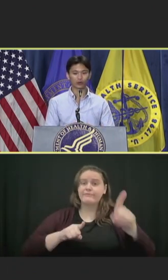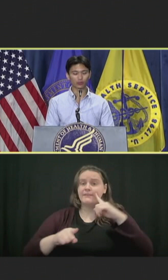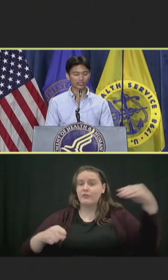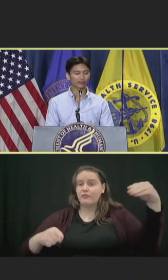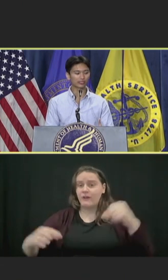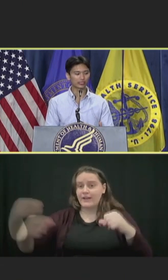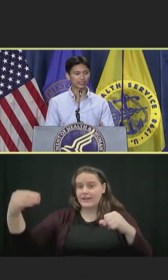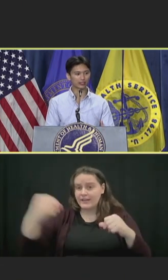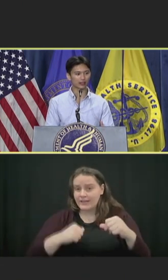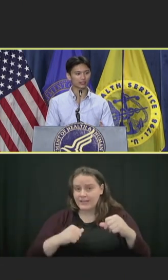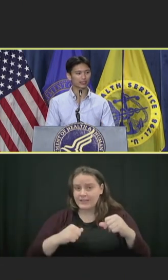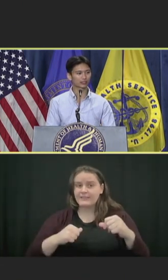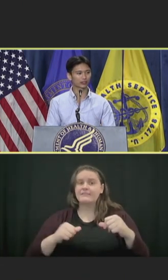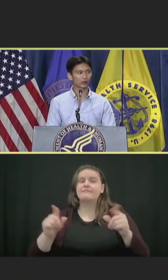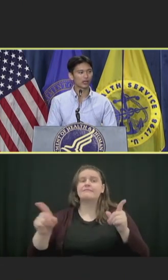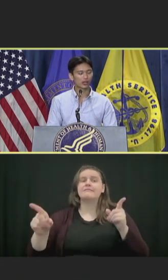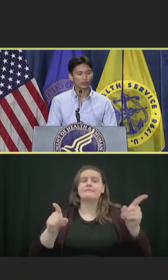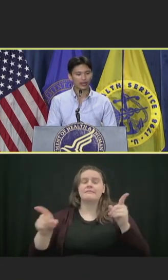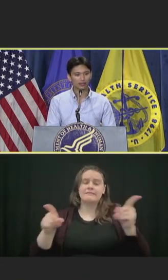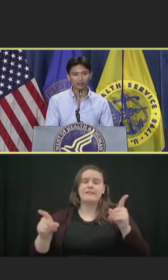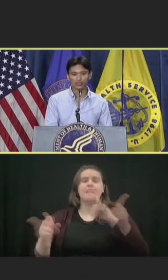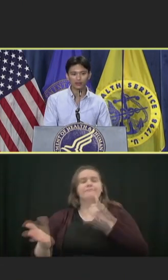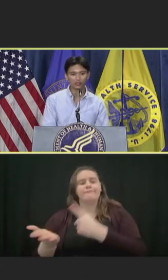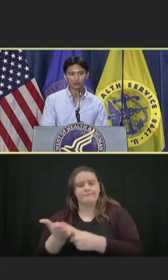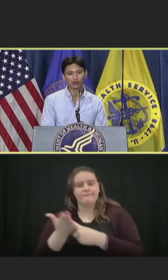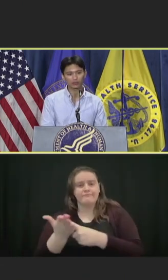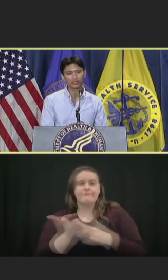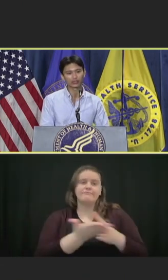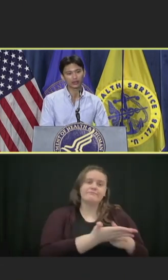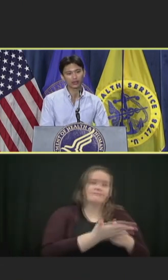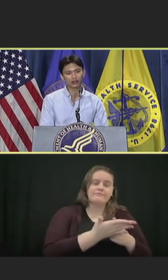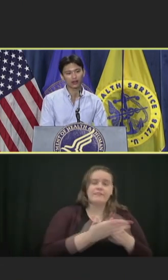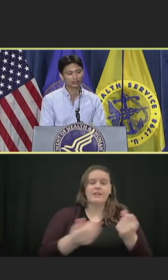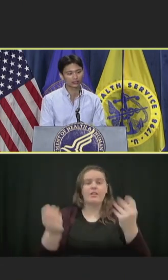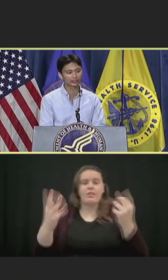were definitely discussed. And so, we had lots of health department colleagues, you know,